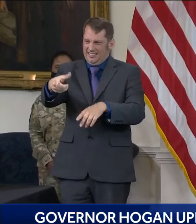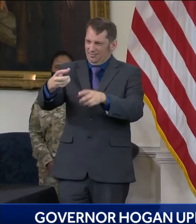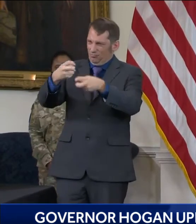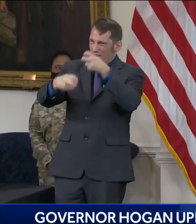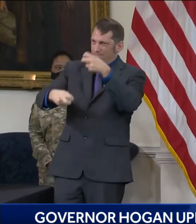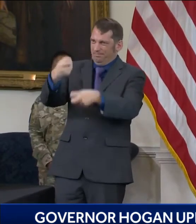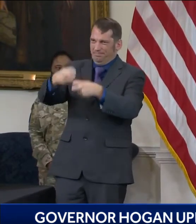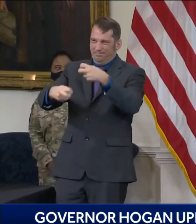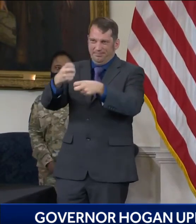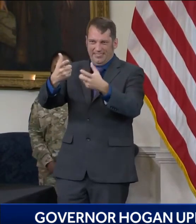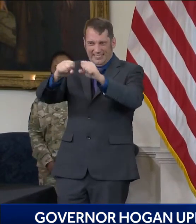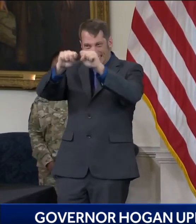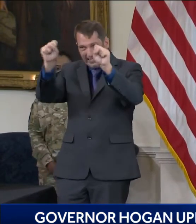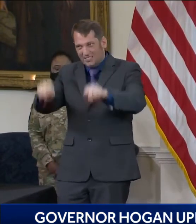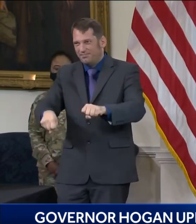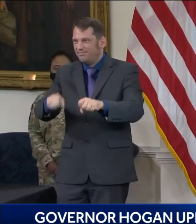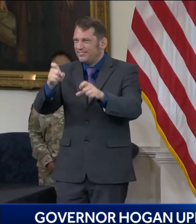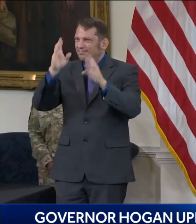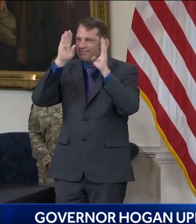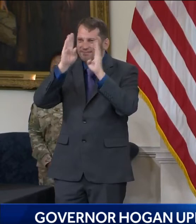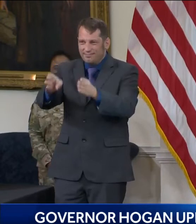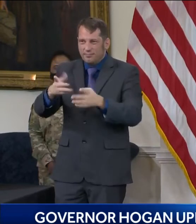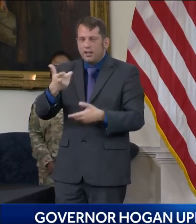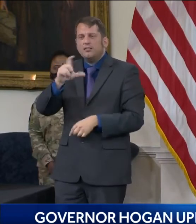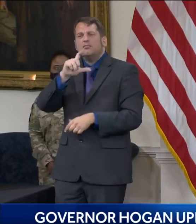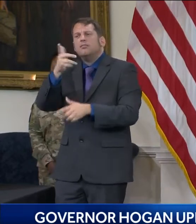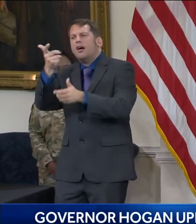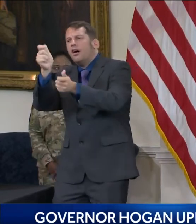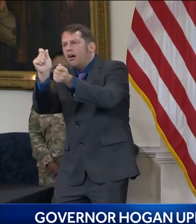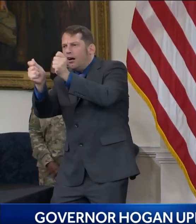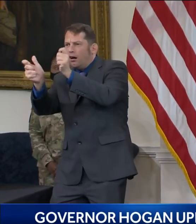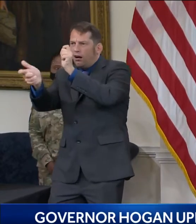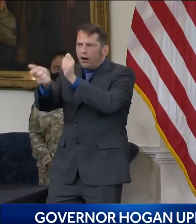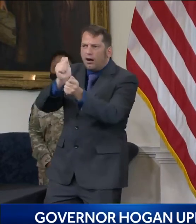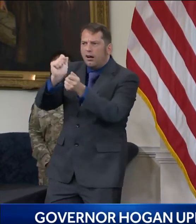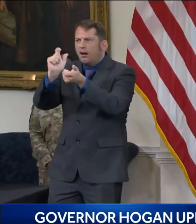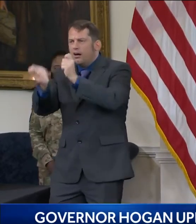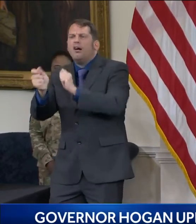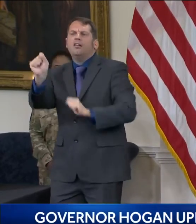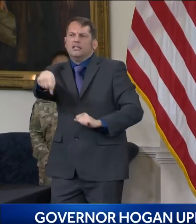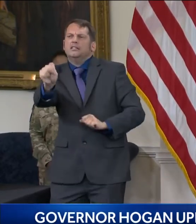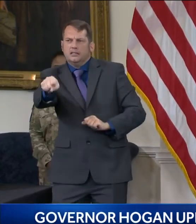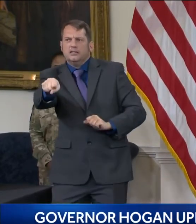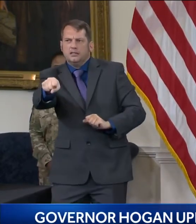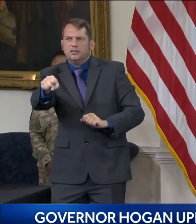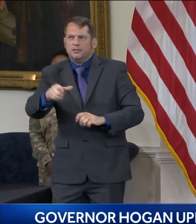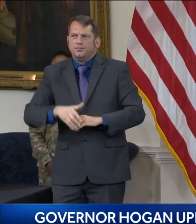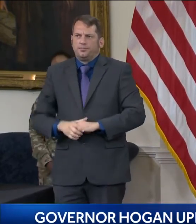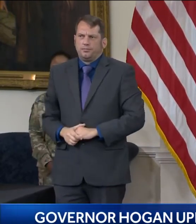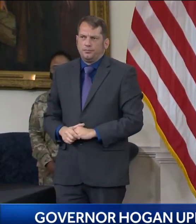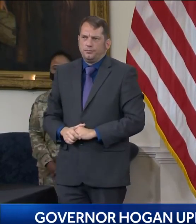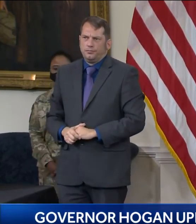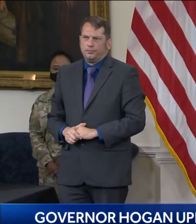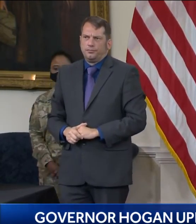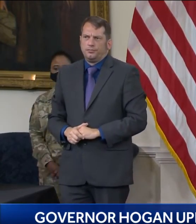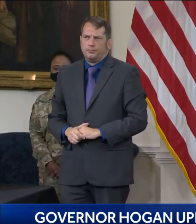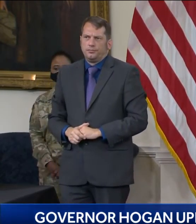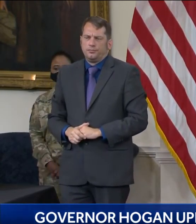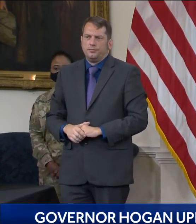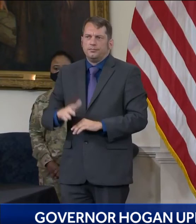I HAVE SAID BEFORE, WE HAVE TO ADDRESS SOME OF THE SYSTEMIC PROBLEMS, DO POLICE REFORM, WE ALSO -- PEOPLE SAY LET’S NOT PUT